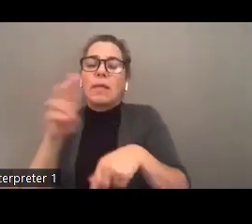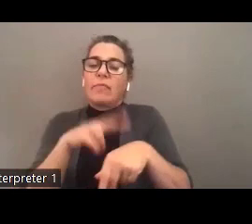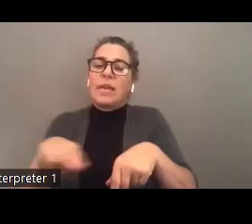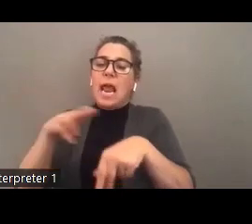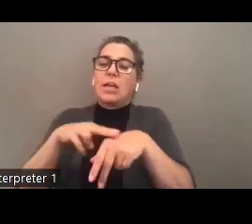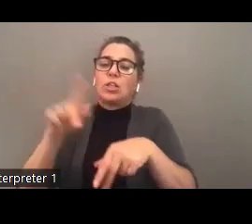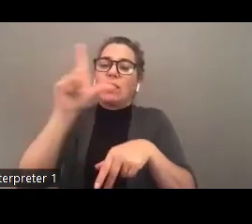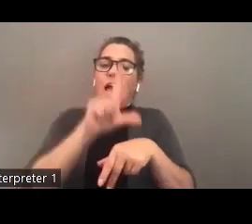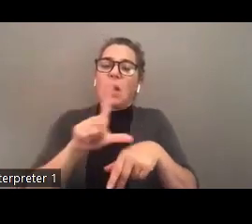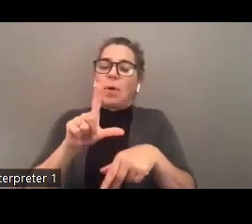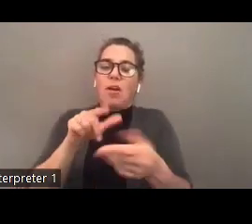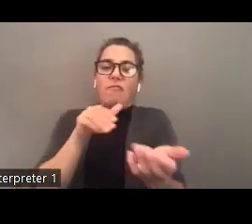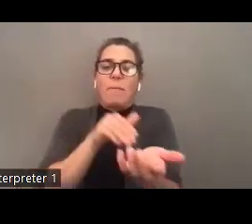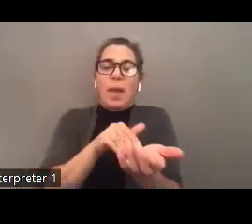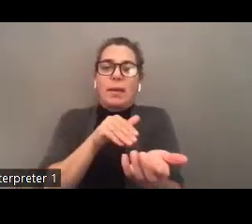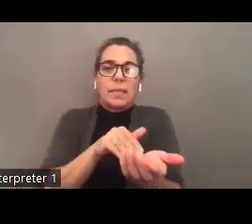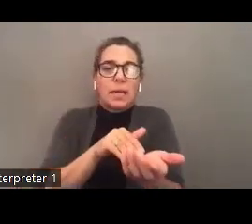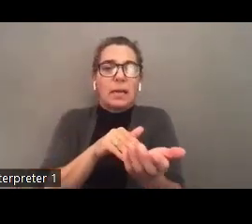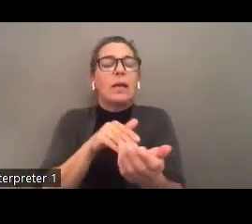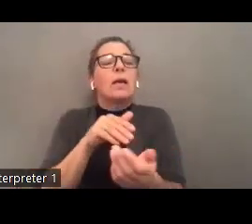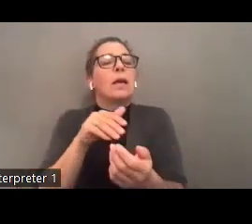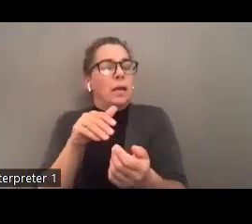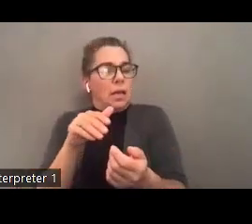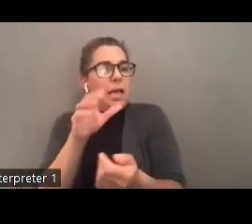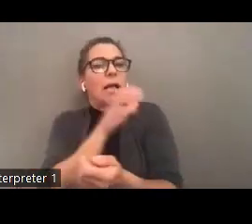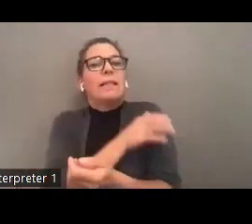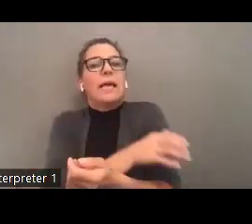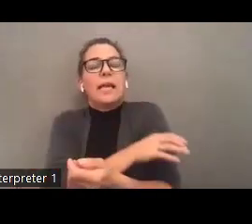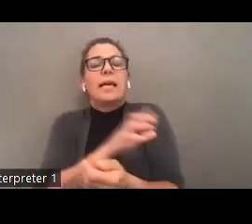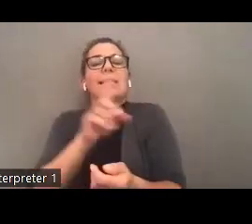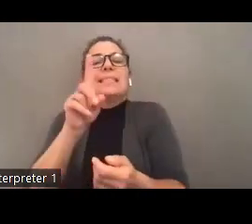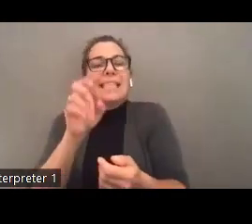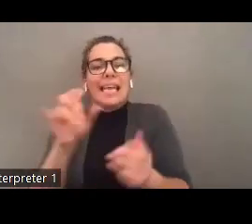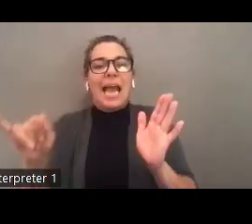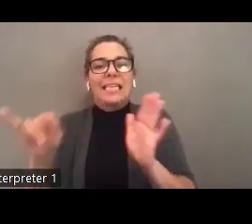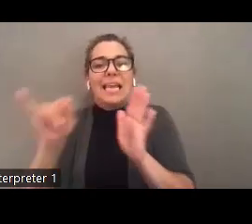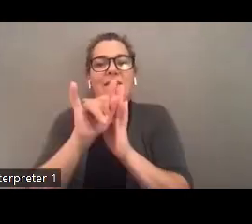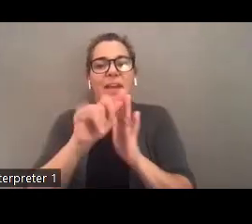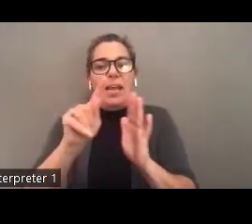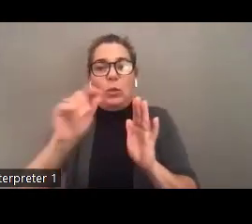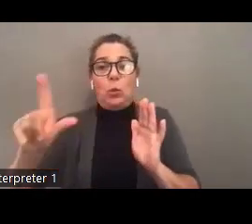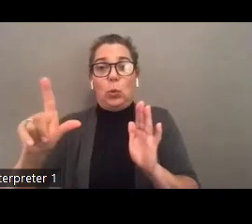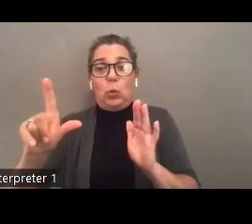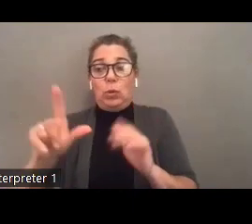clinical text de-identification tool, but regarding de-identification,